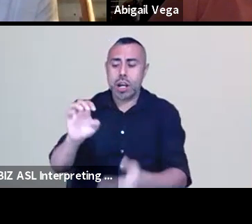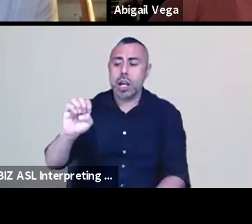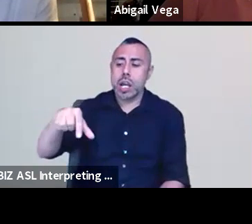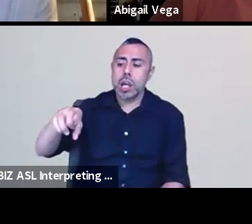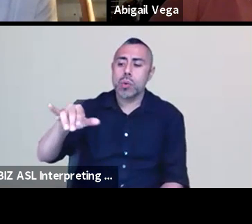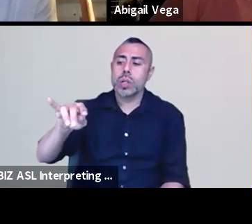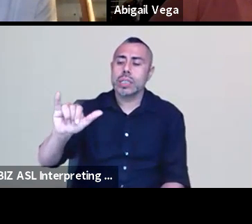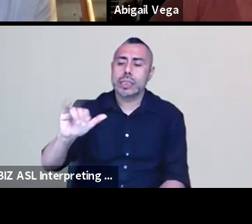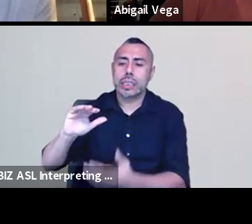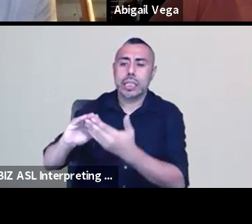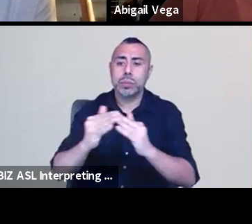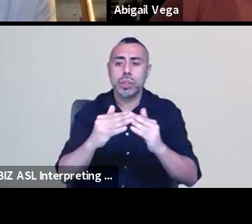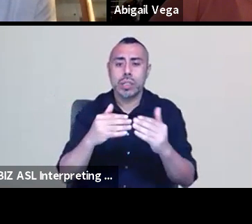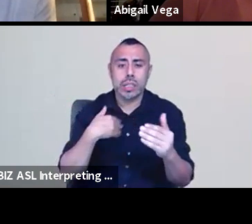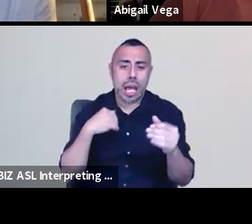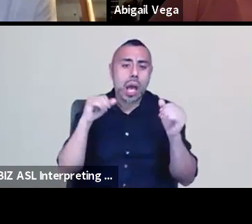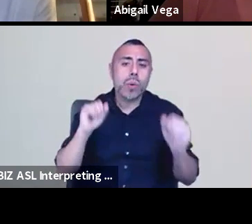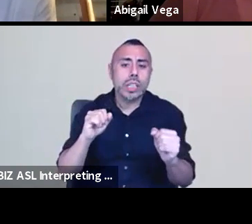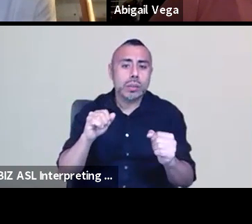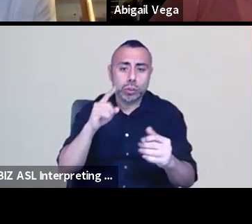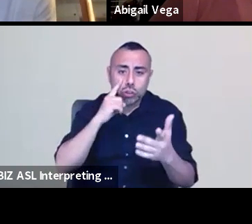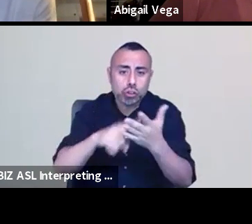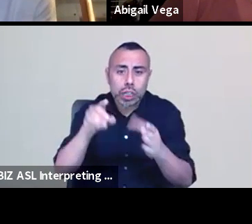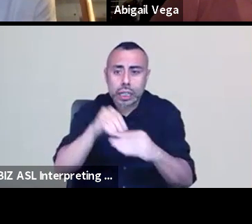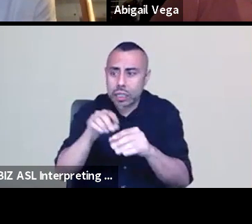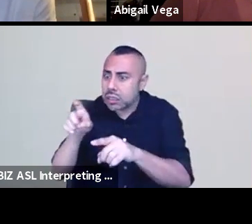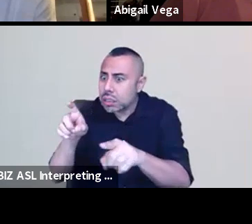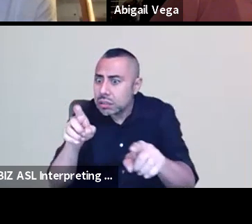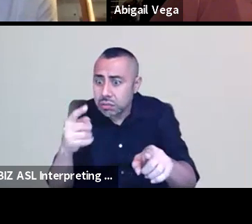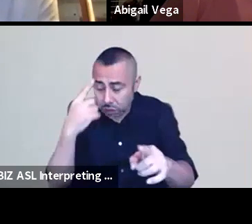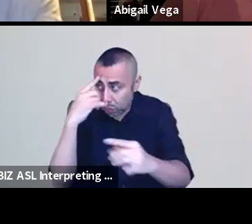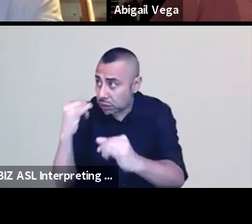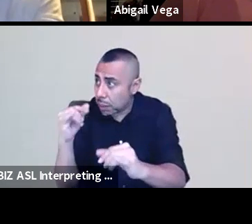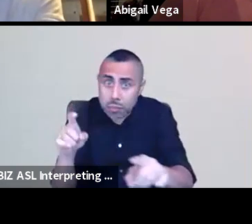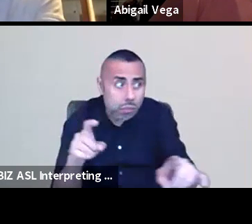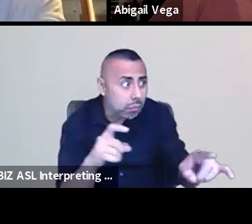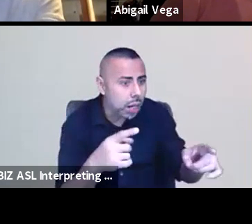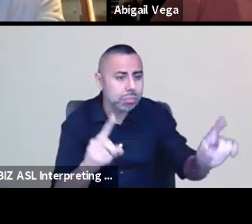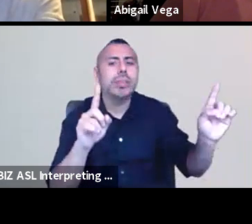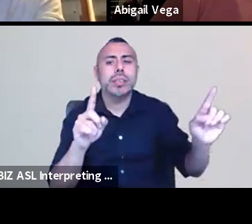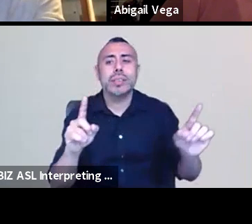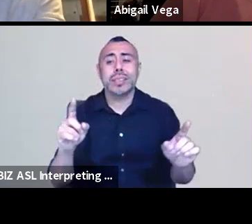around was anybody else thinking this way. I'm saying this because this started out of me